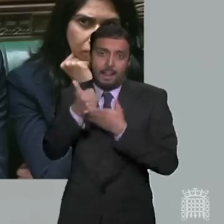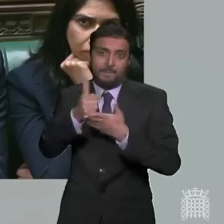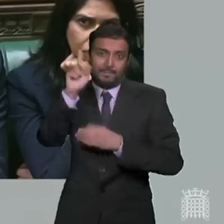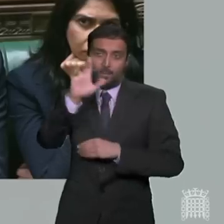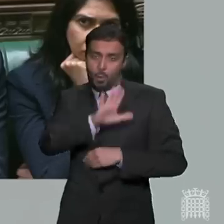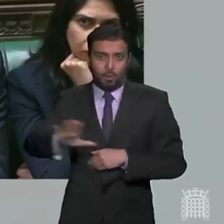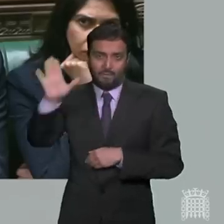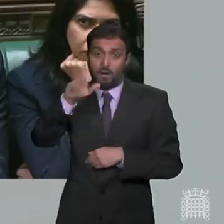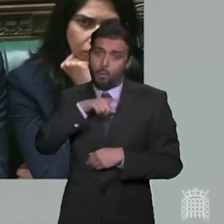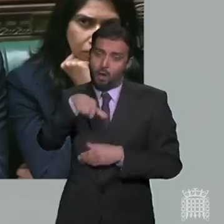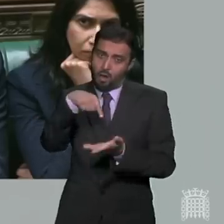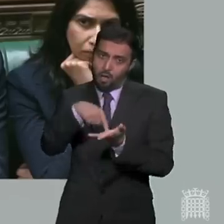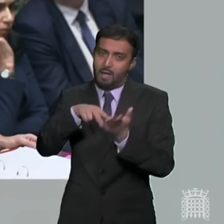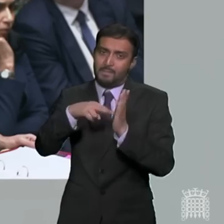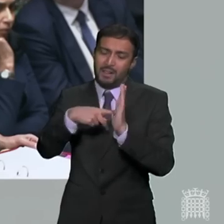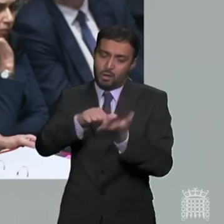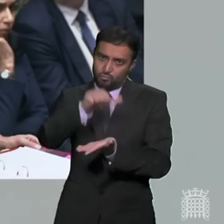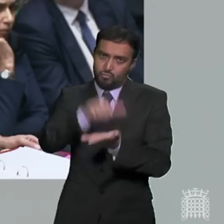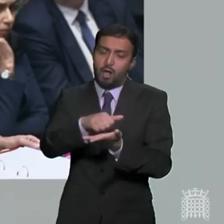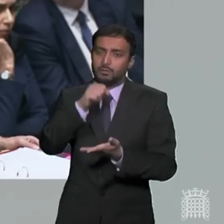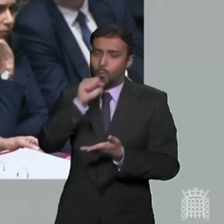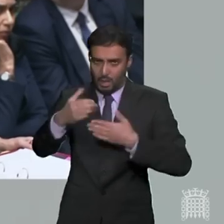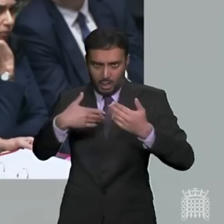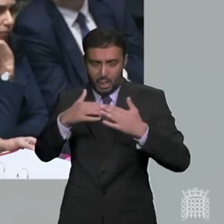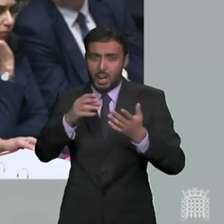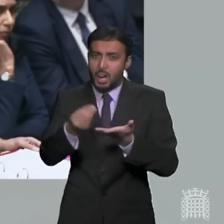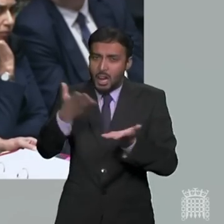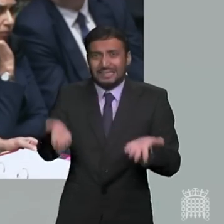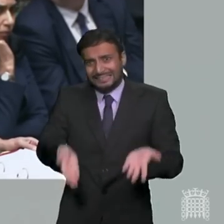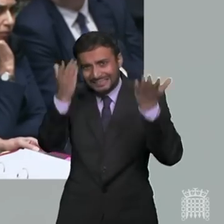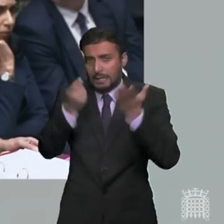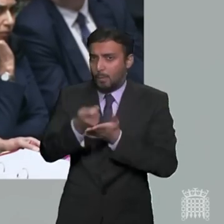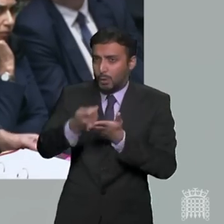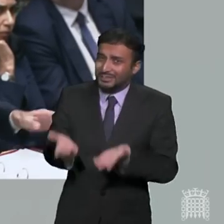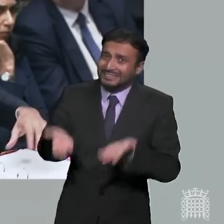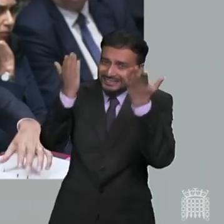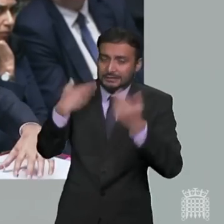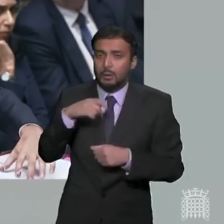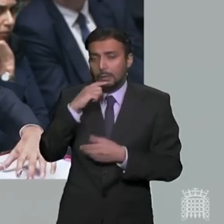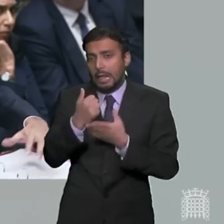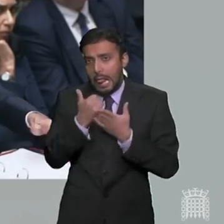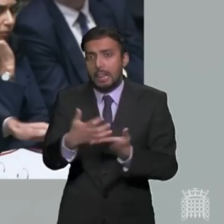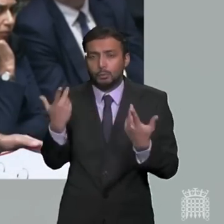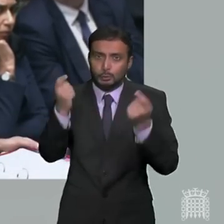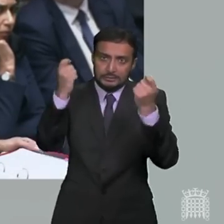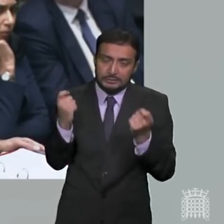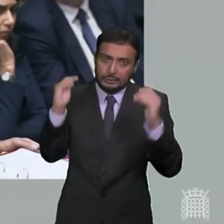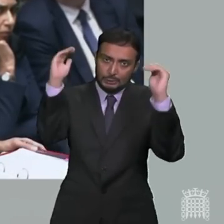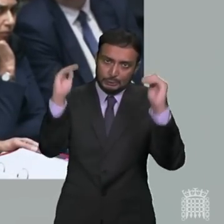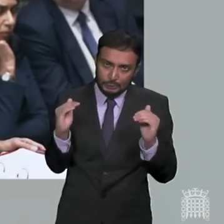limit the increase in mortgage rates and ensure confidence in our economy. There is specific help that the Chancellor announced, offering low-interest loans to